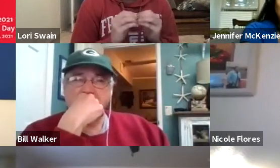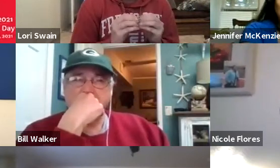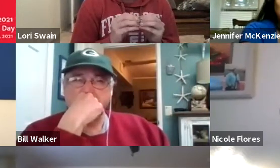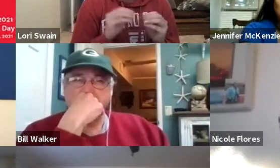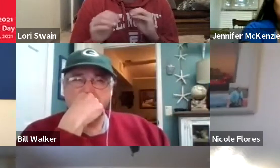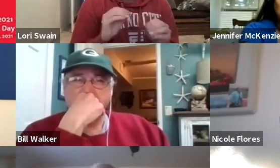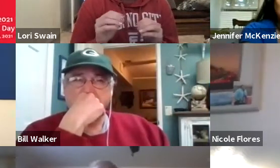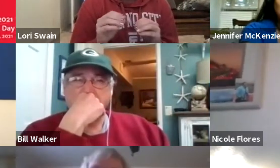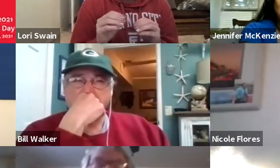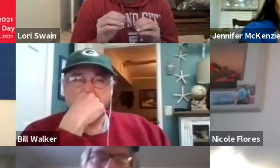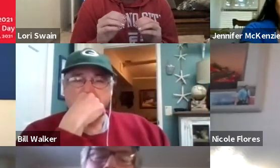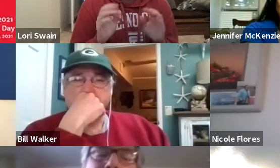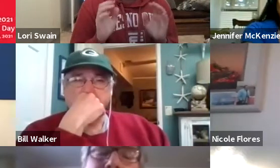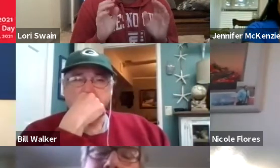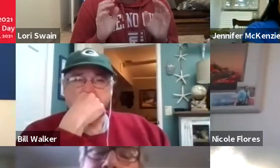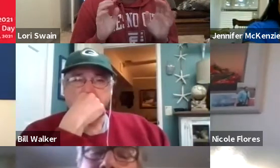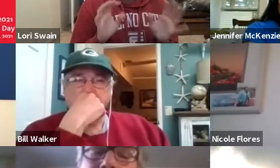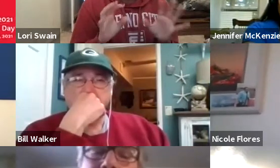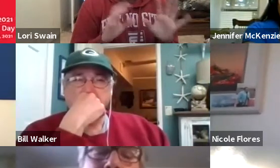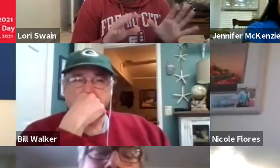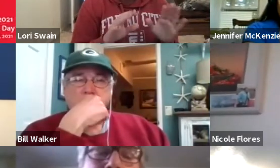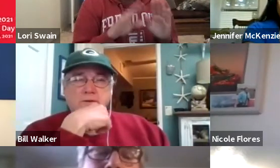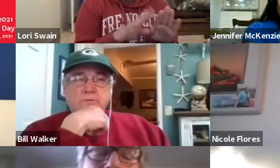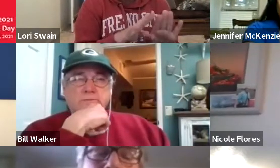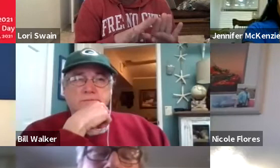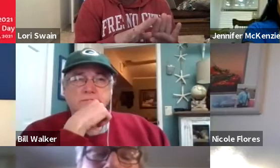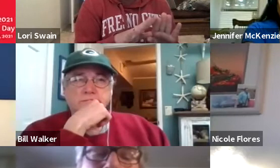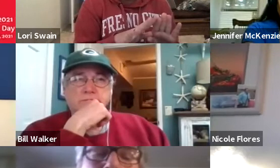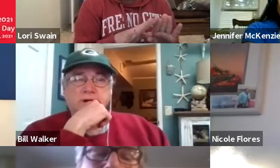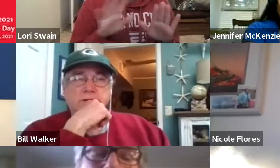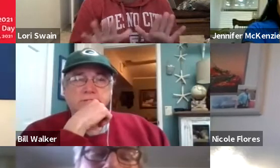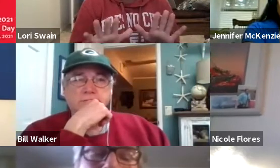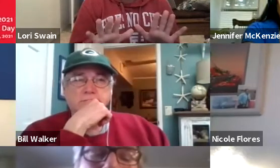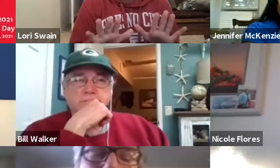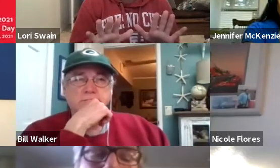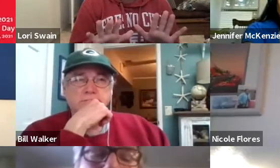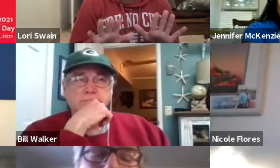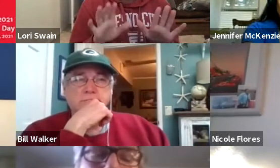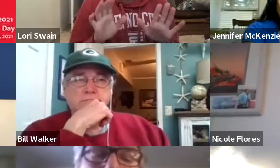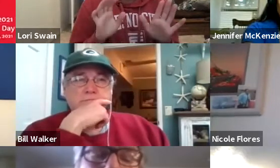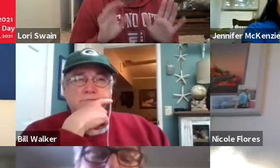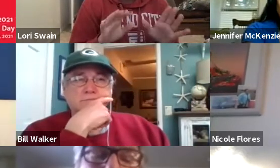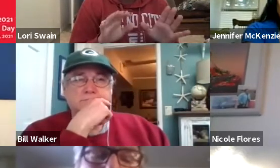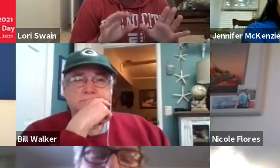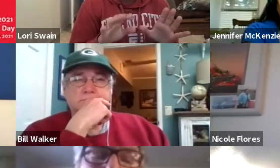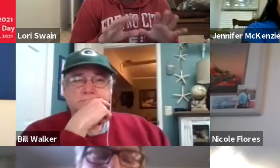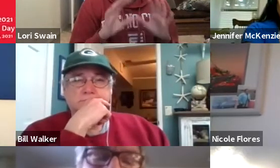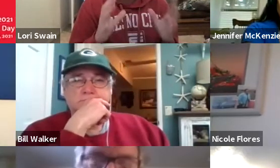class at another campus, if it's the same number on your Sep without emailing me. So like if you can't find this class at our